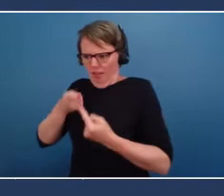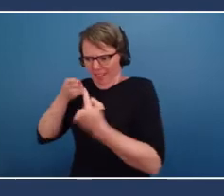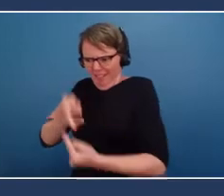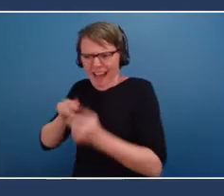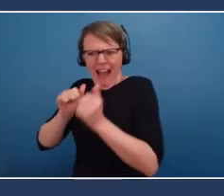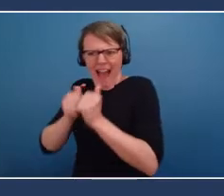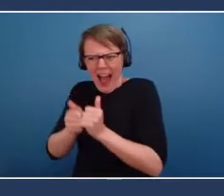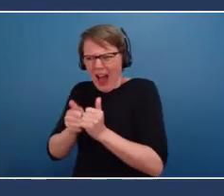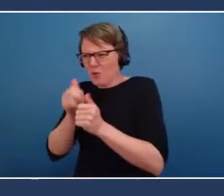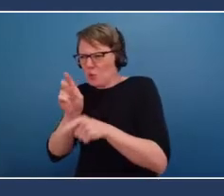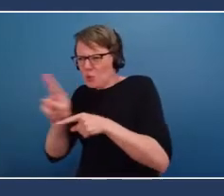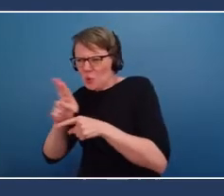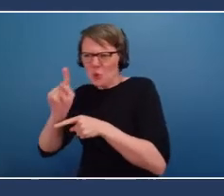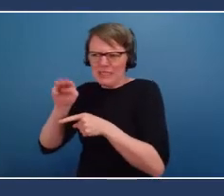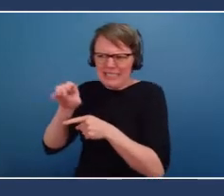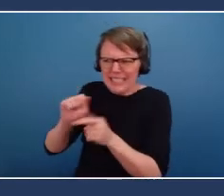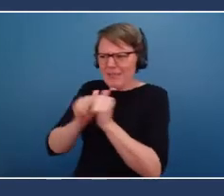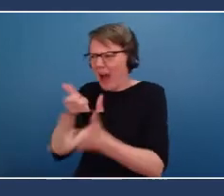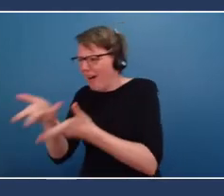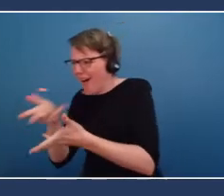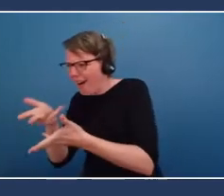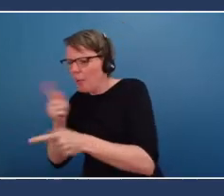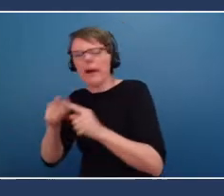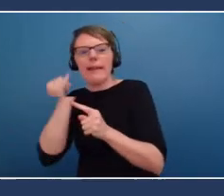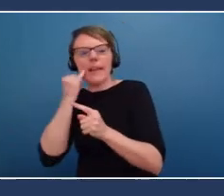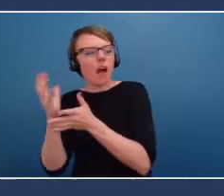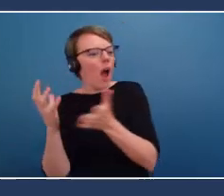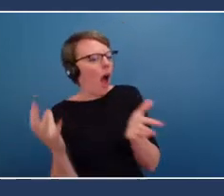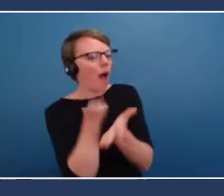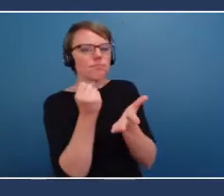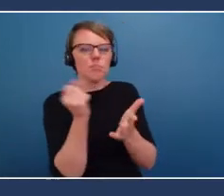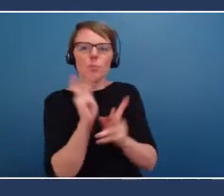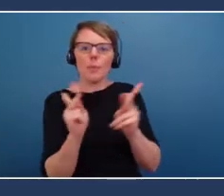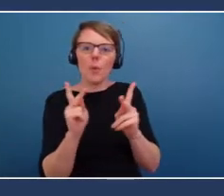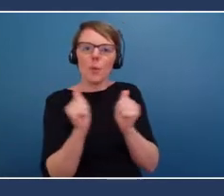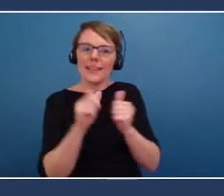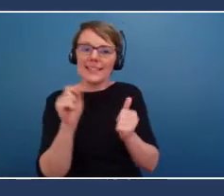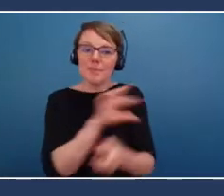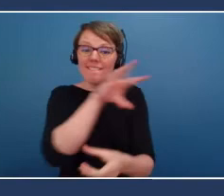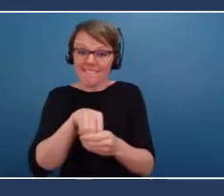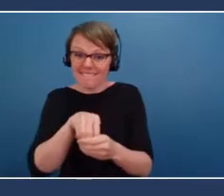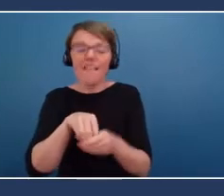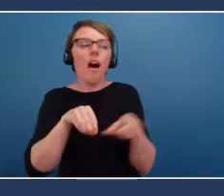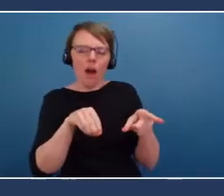Actually just by engaging with people with disabilities in the workforce I think you will find a lot of the answers there.